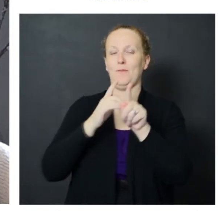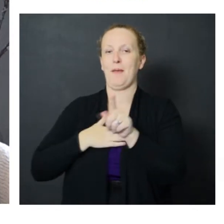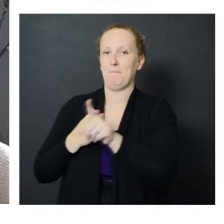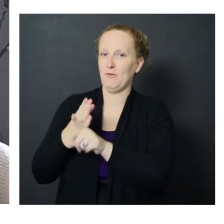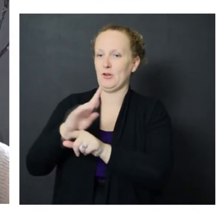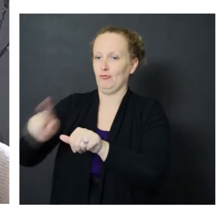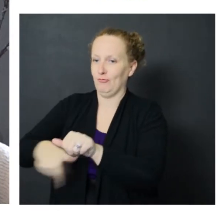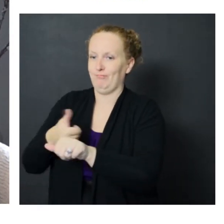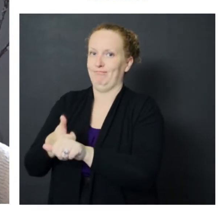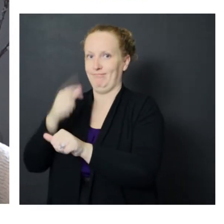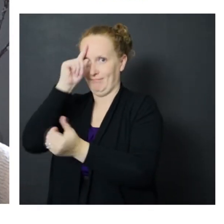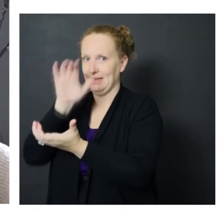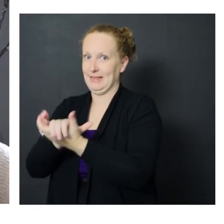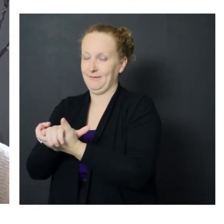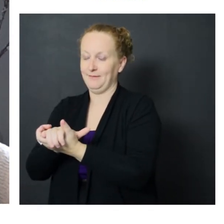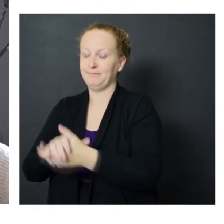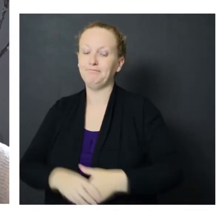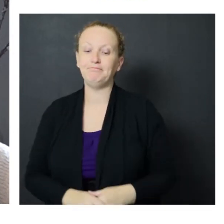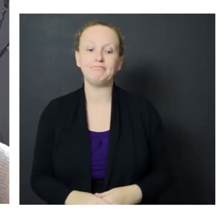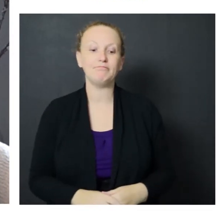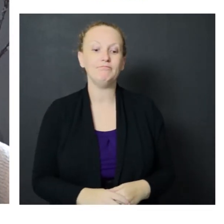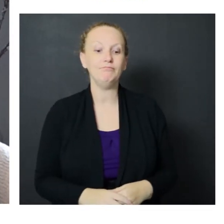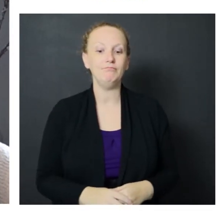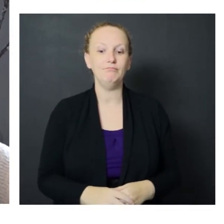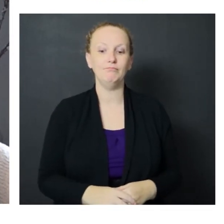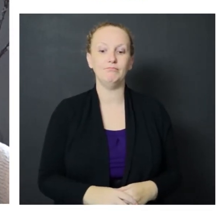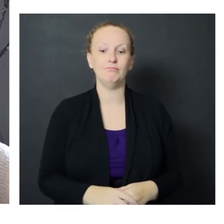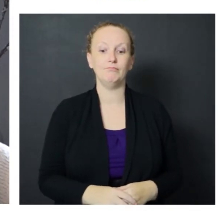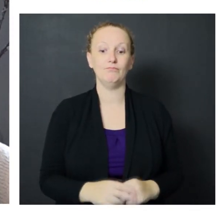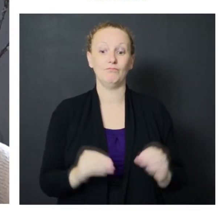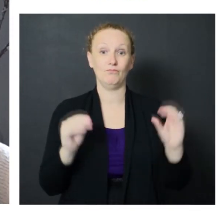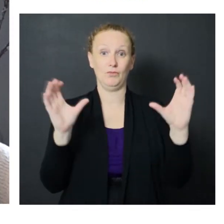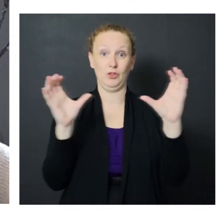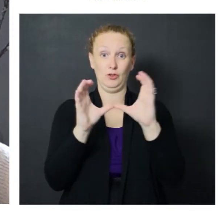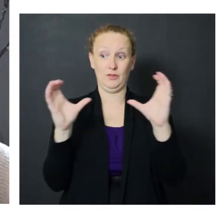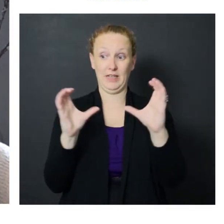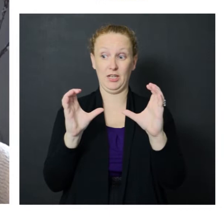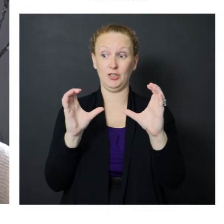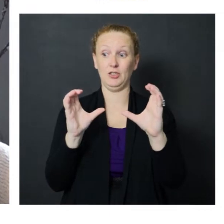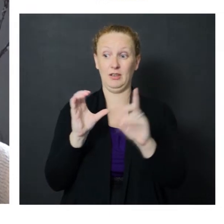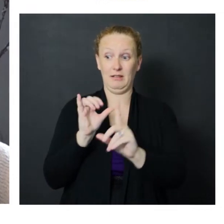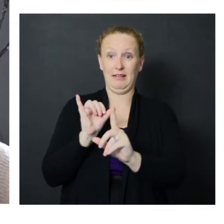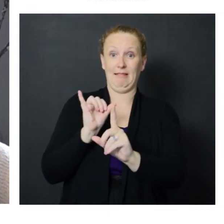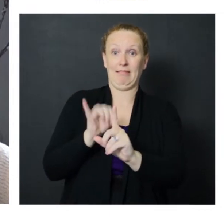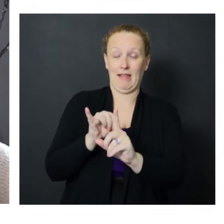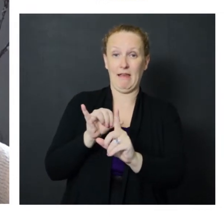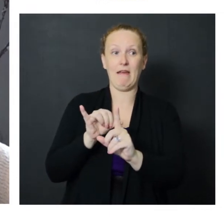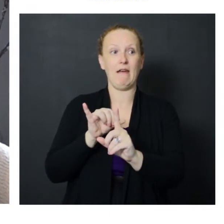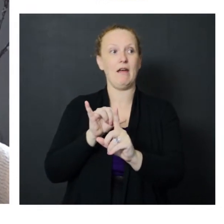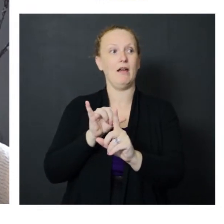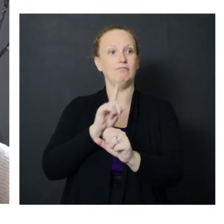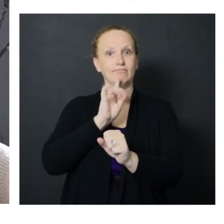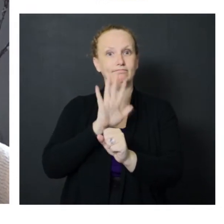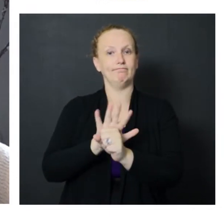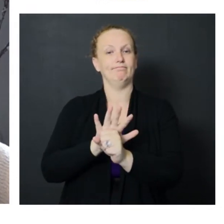Certification is the guarantee to a point of quality